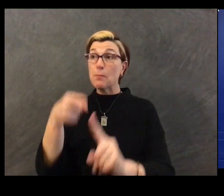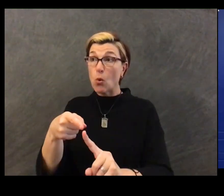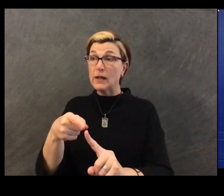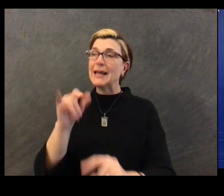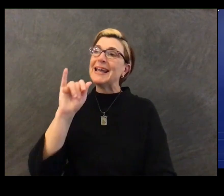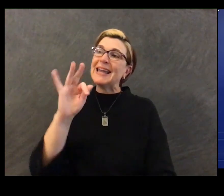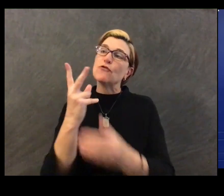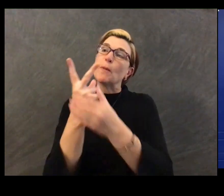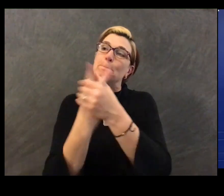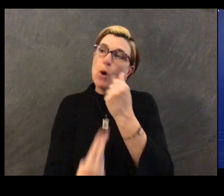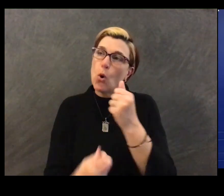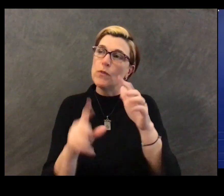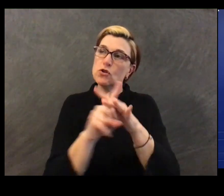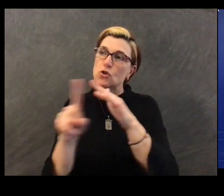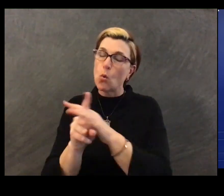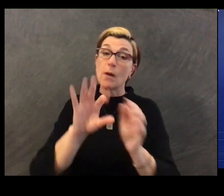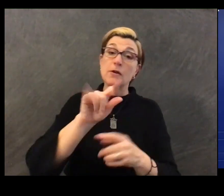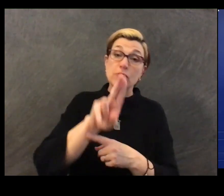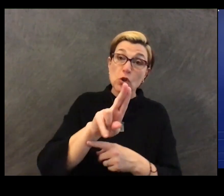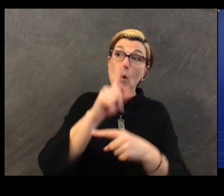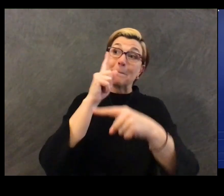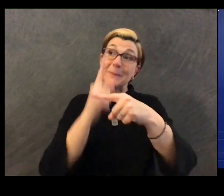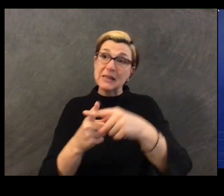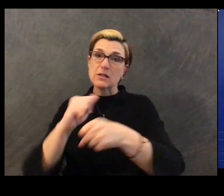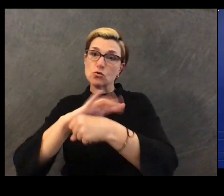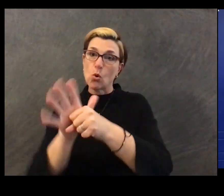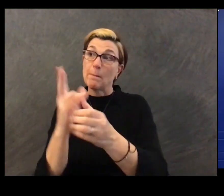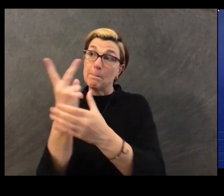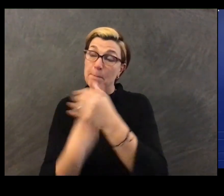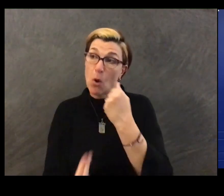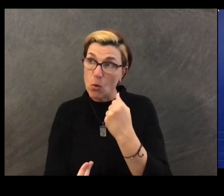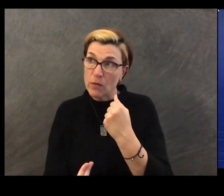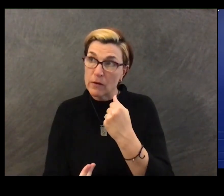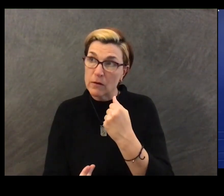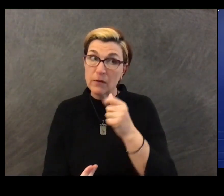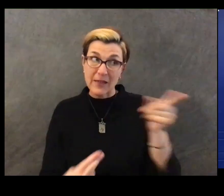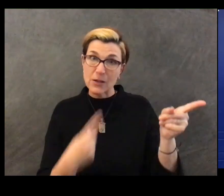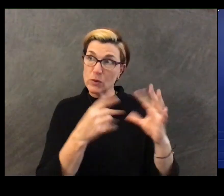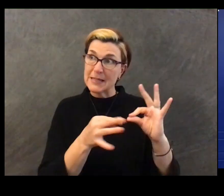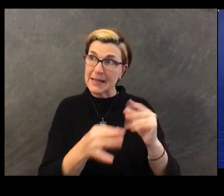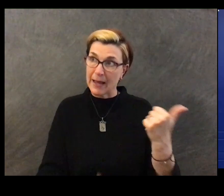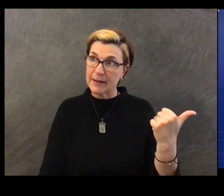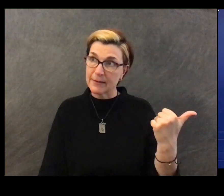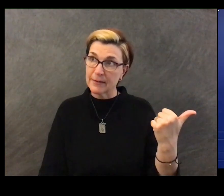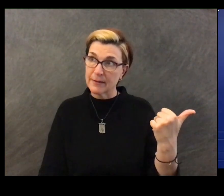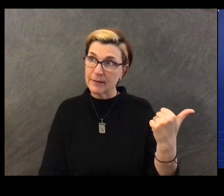embers of Corona but in my opinion from everything I've seen it can never be